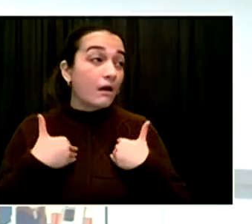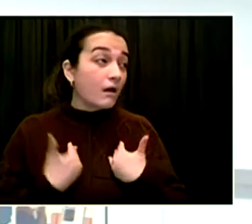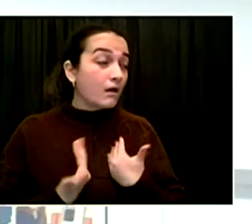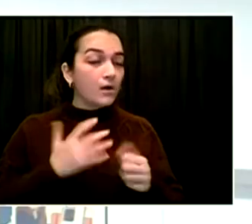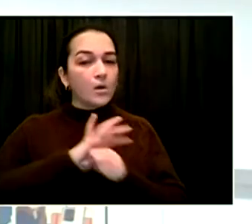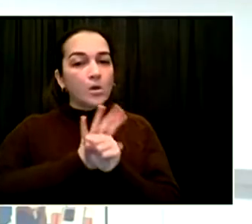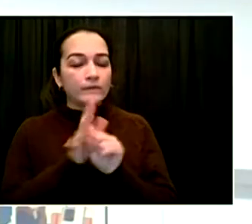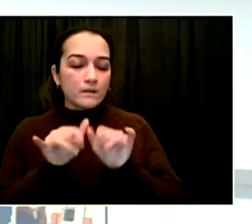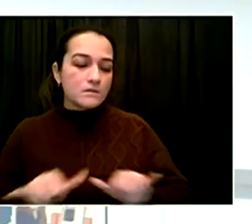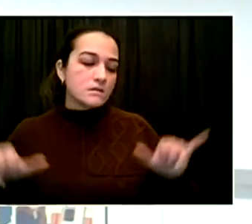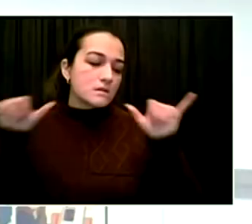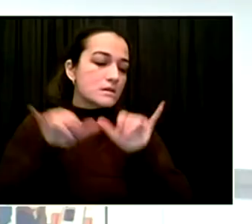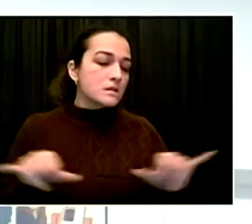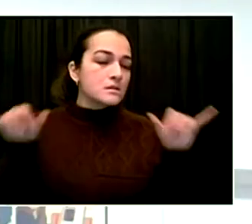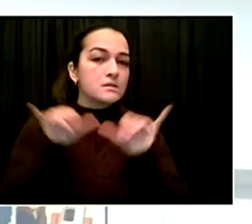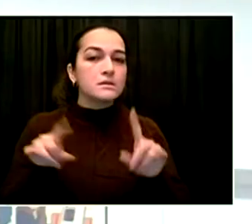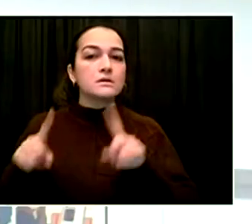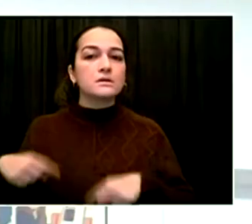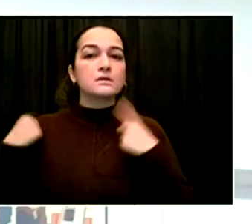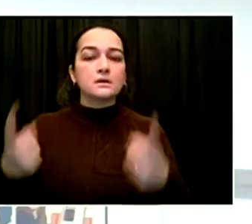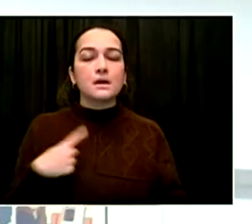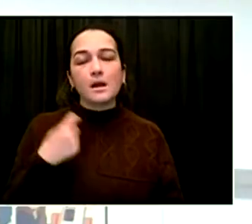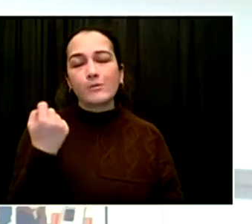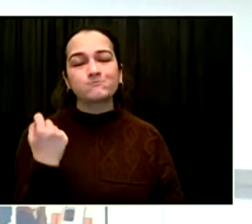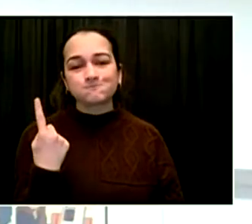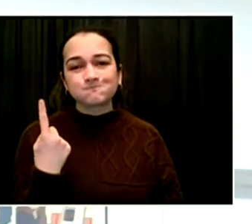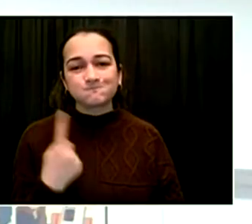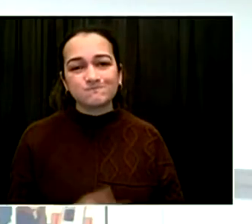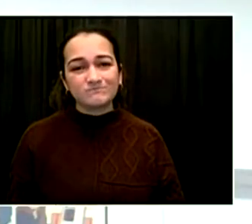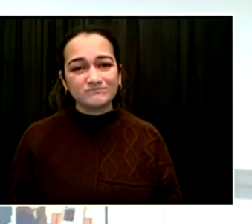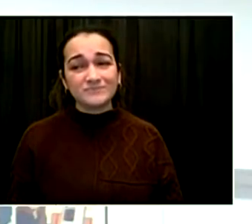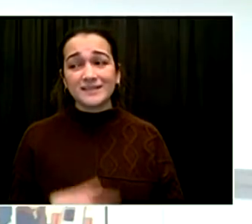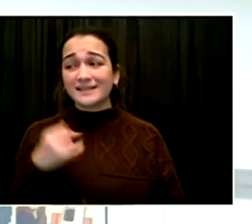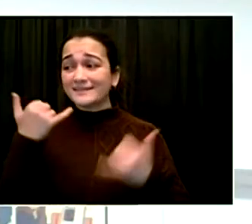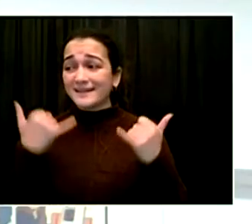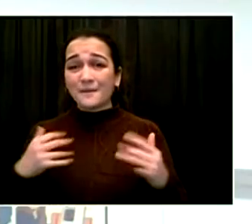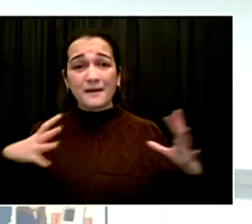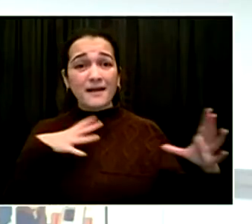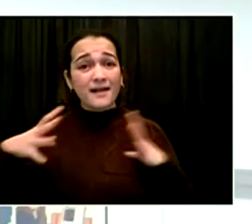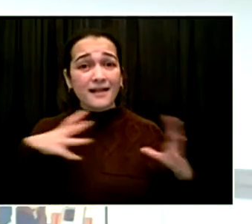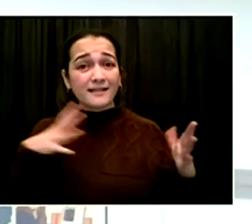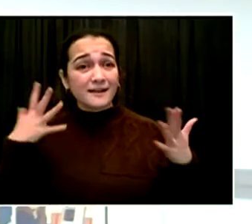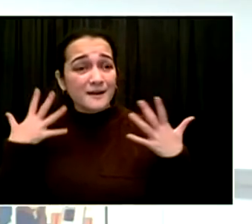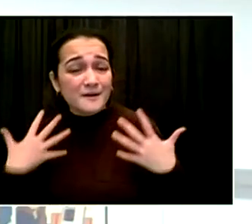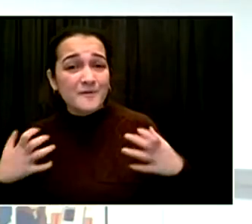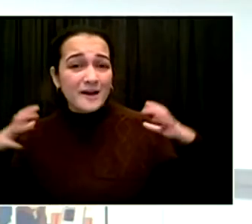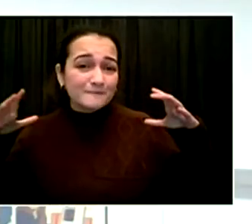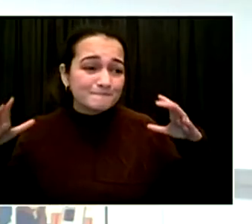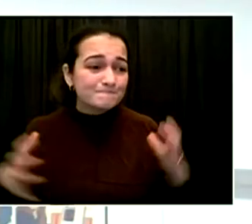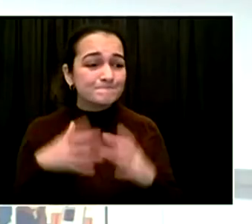I GET IT AND PARTICULARLY AROUND THE HOLIDAYS AFTER WHAT HAS ALREADY BEEN A TOUGH YEAR,